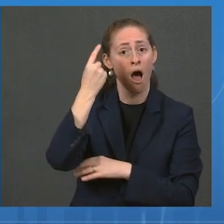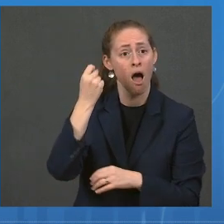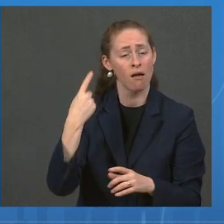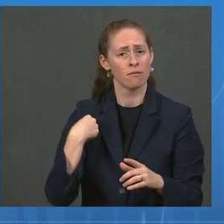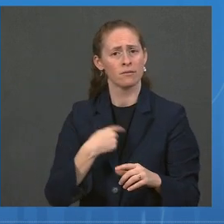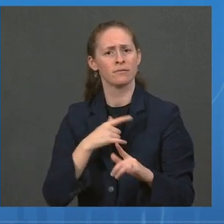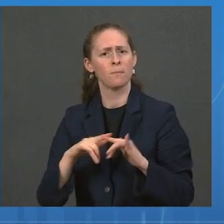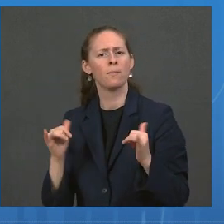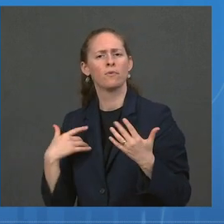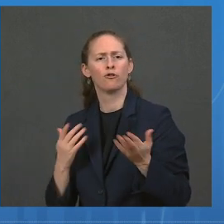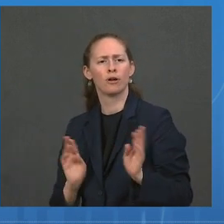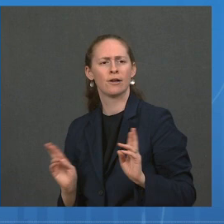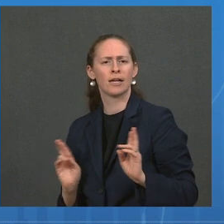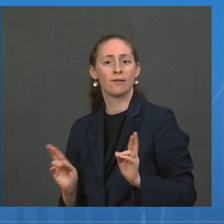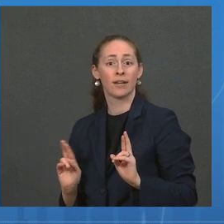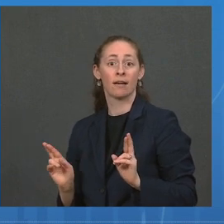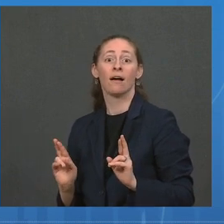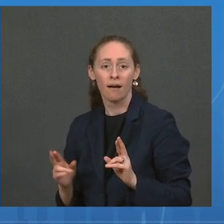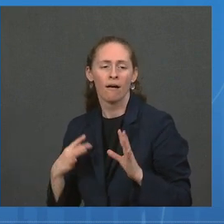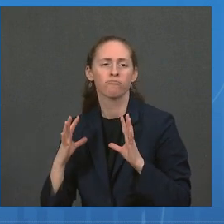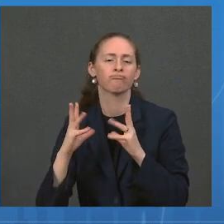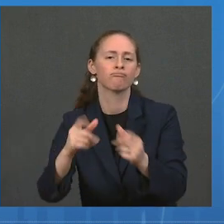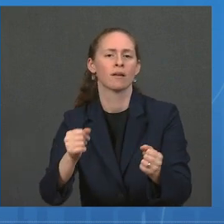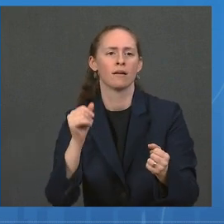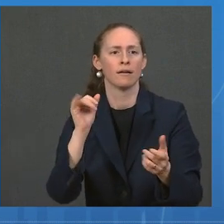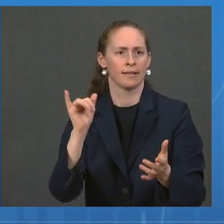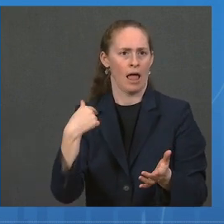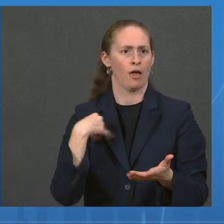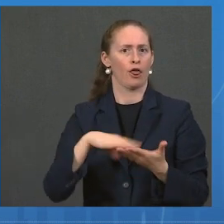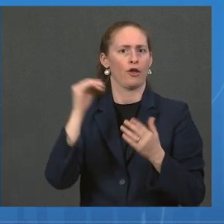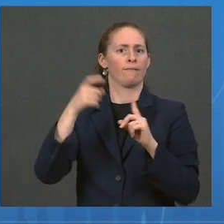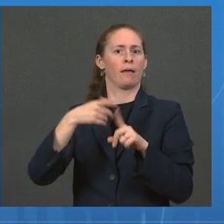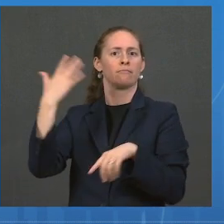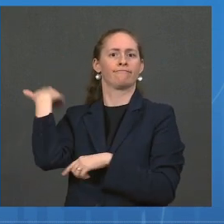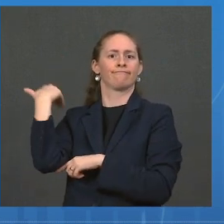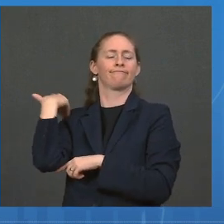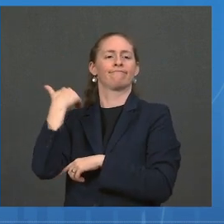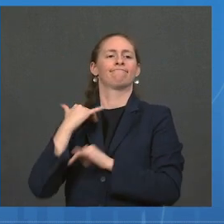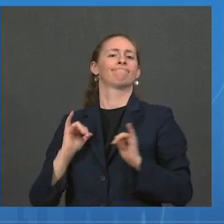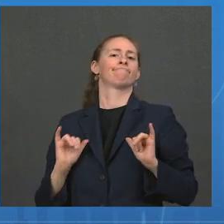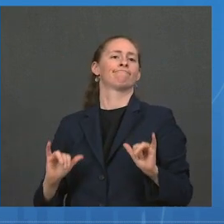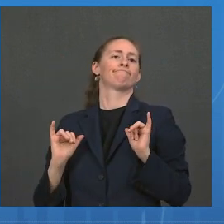This is actually something we learned from the initial rollout during the prior administration,